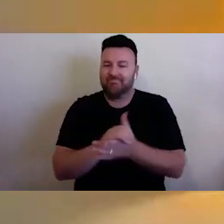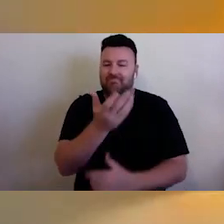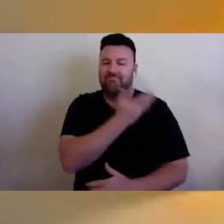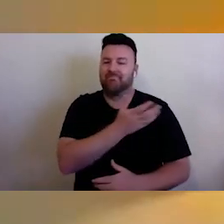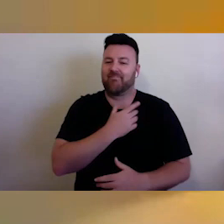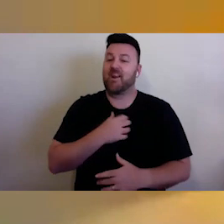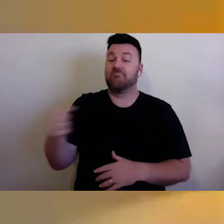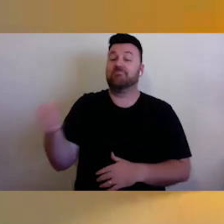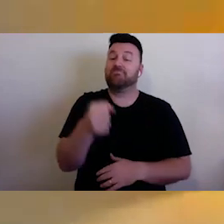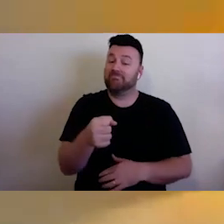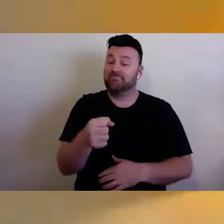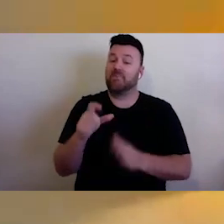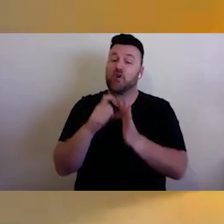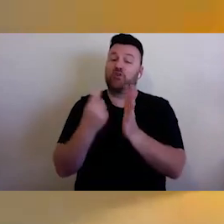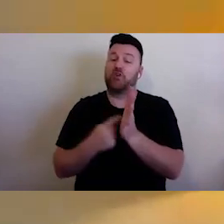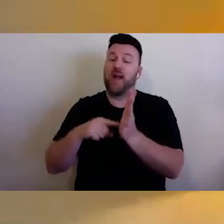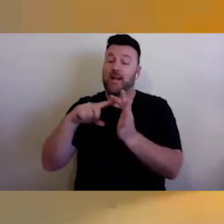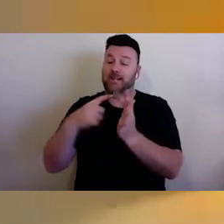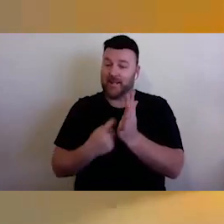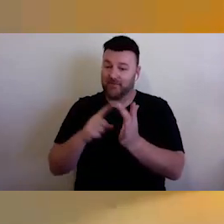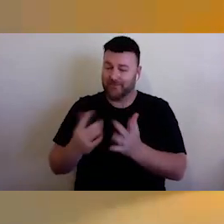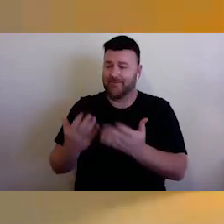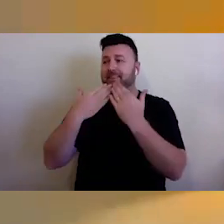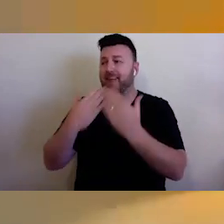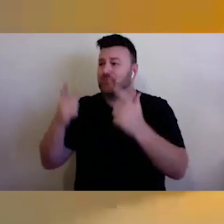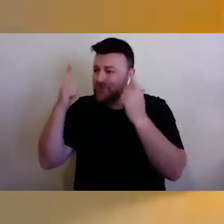to share her sides. Thank you so much for coming along today, you